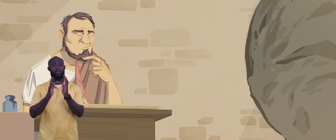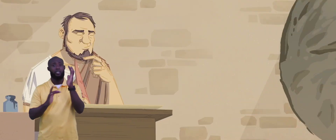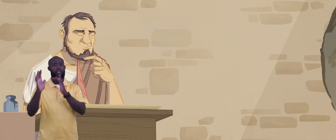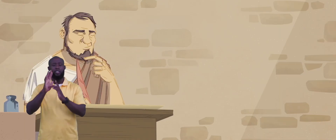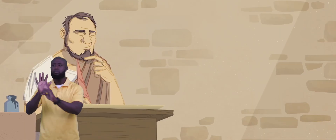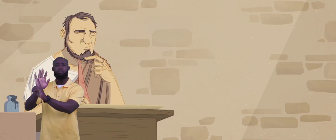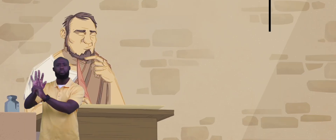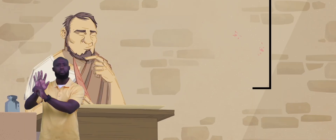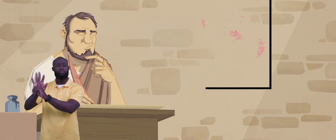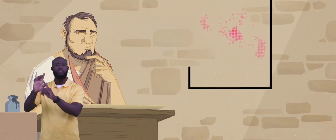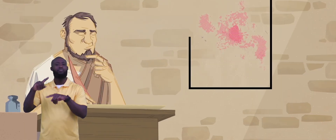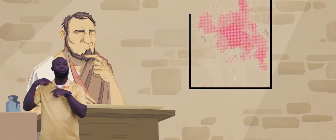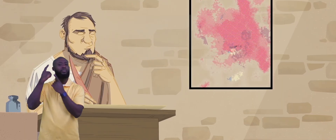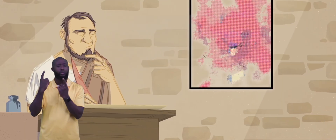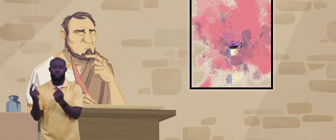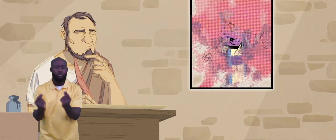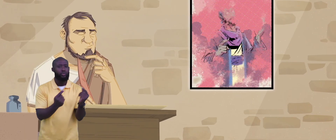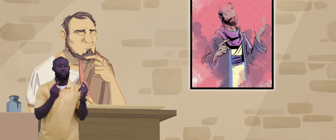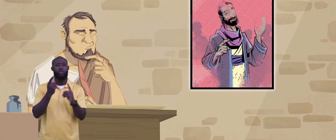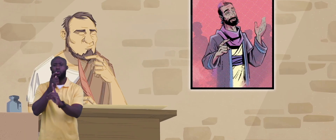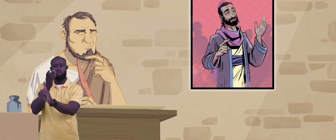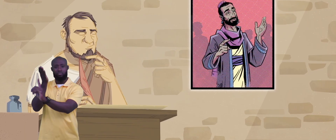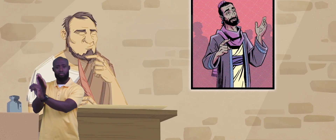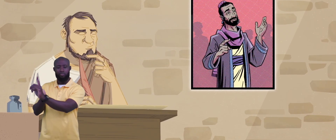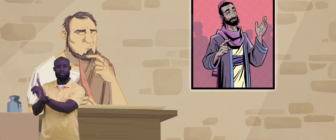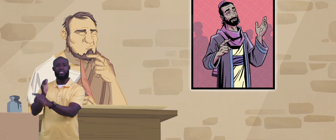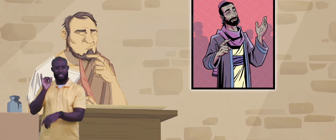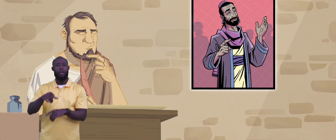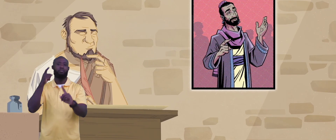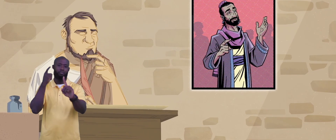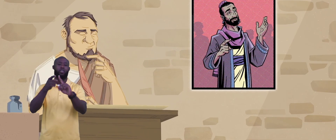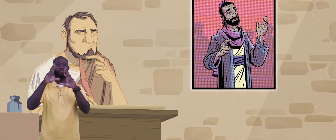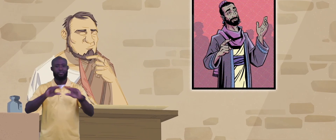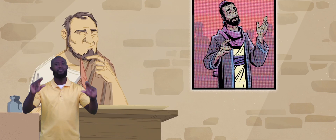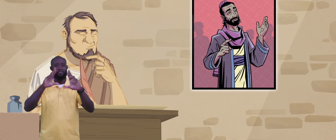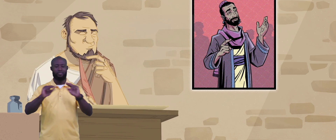Jon: So these parables, they explain who Jesus was and what he was up to.